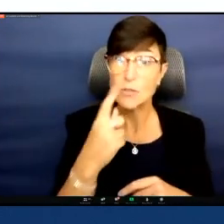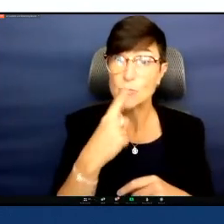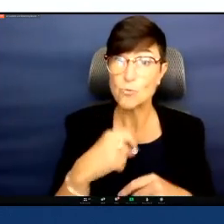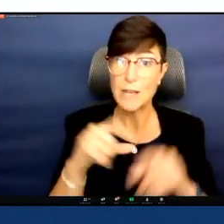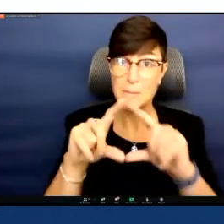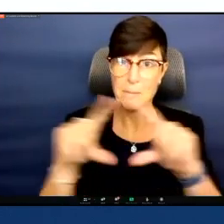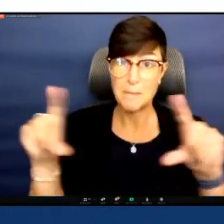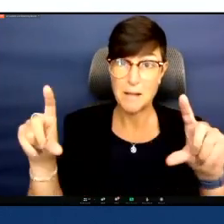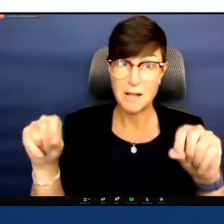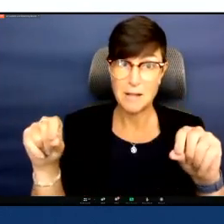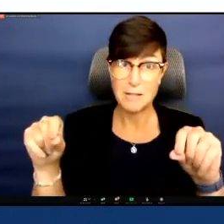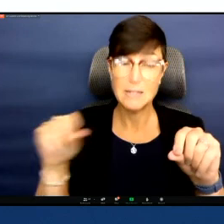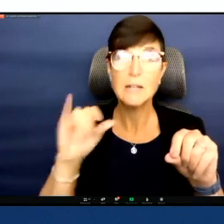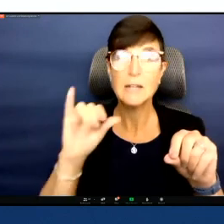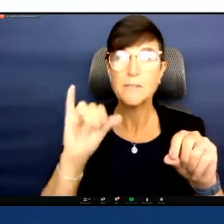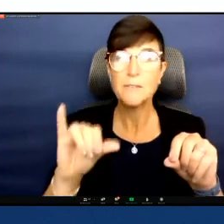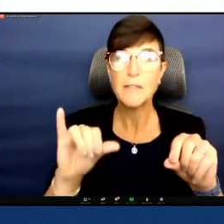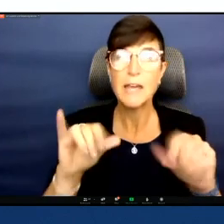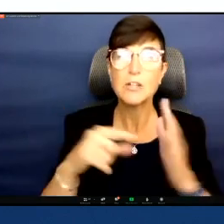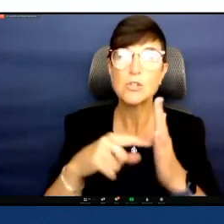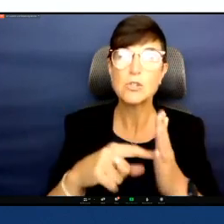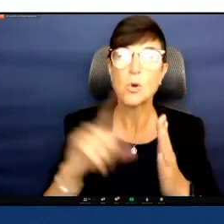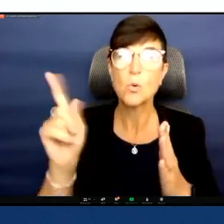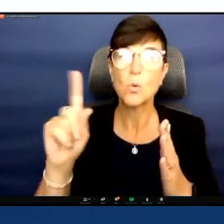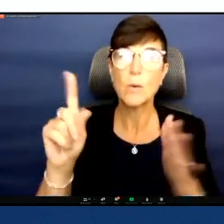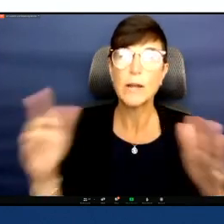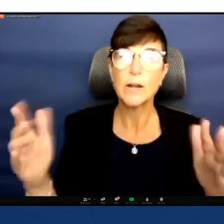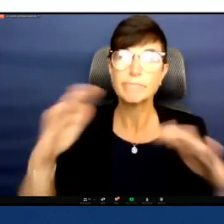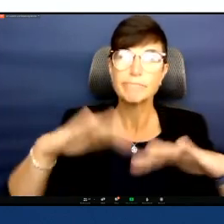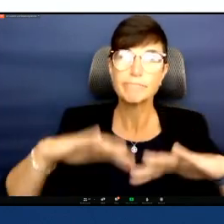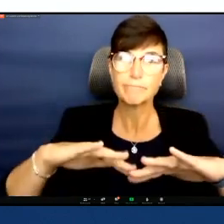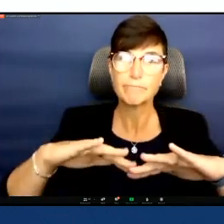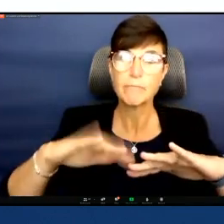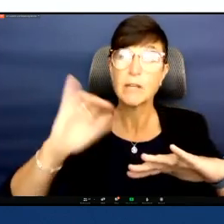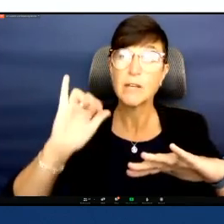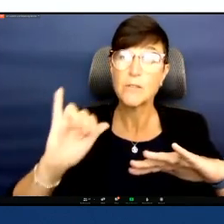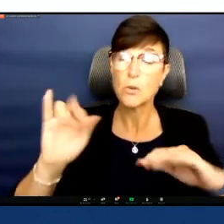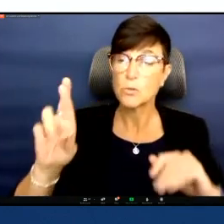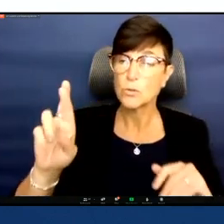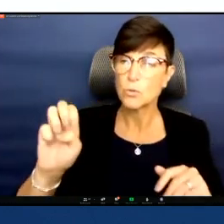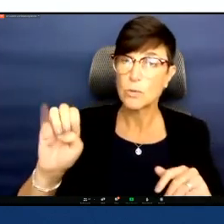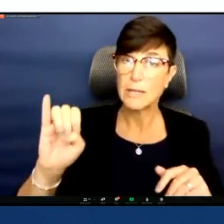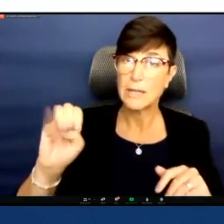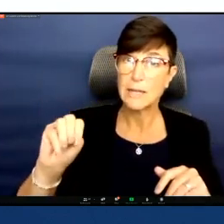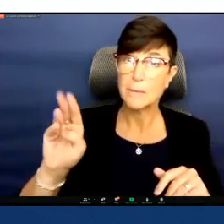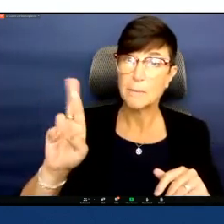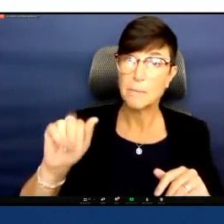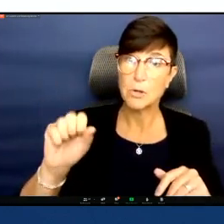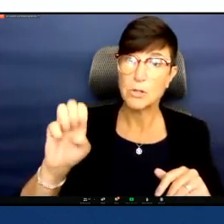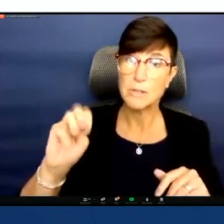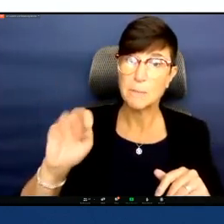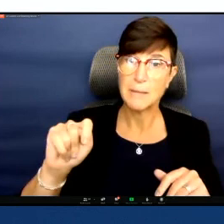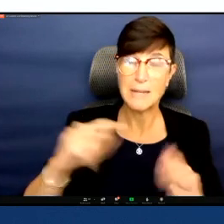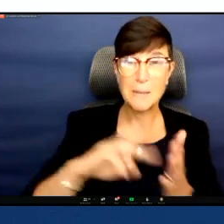and then as I mentioned earlier, these reimbursements do result in a double counting of appropriations in the all funds budget.